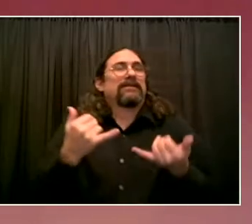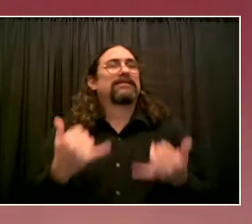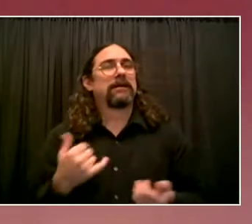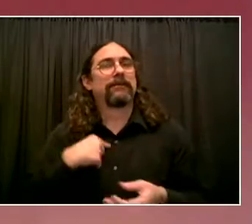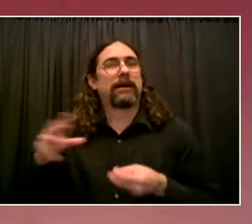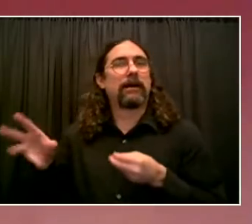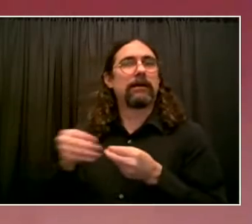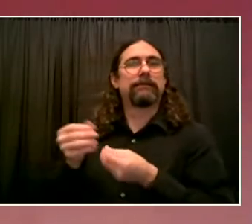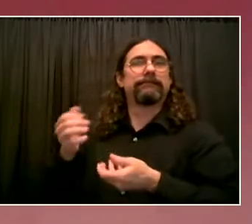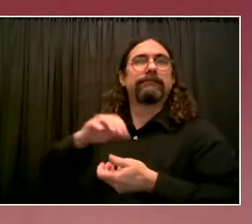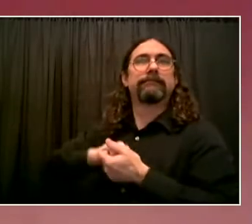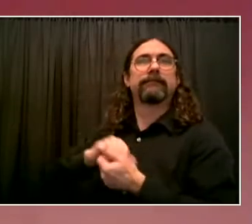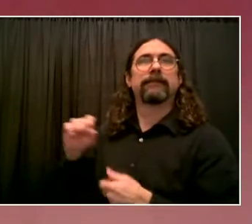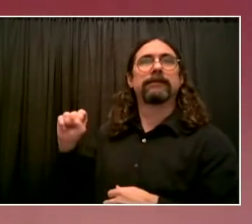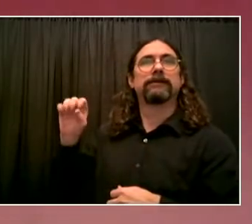WE'RE WORKING WITH SEVERAL